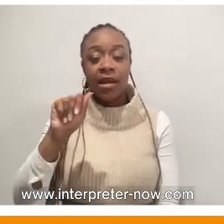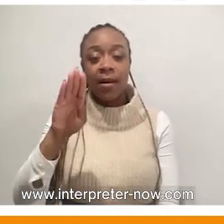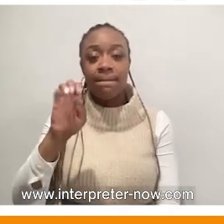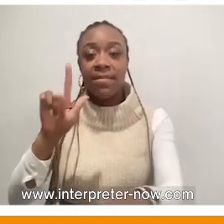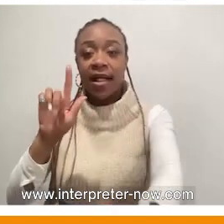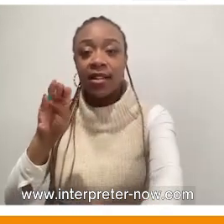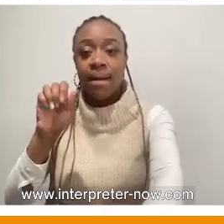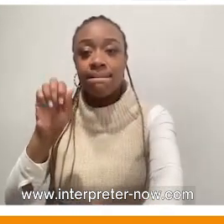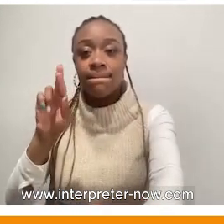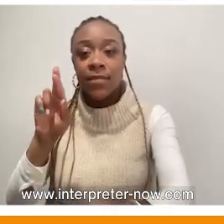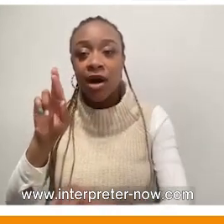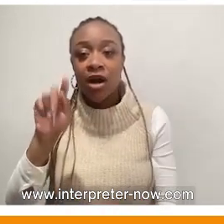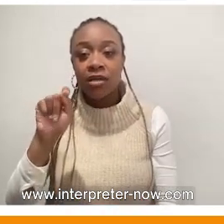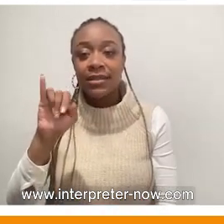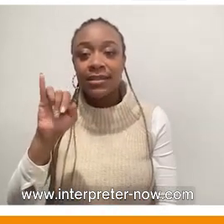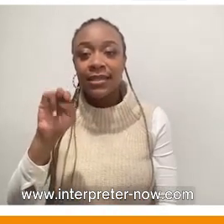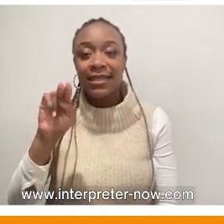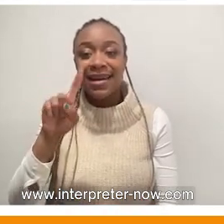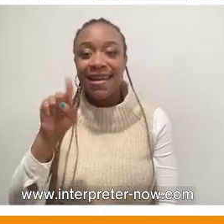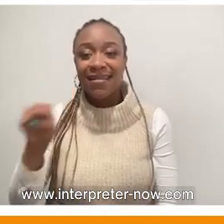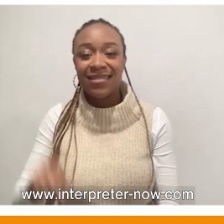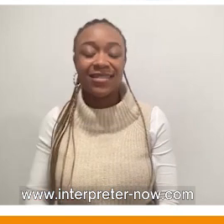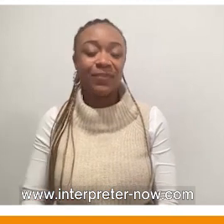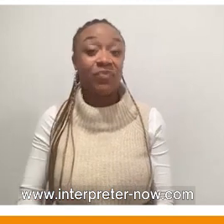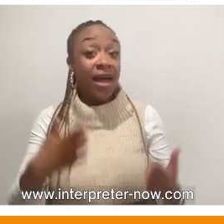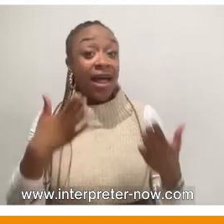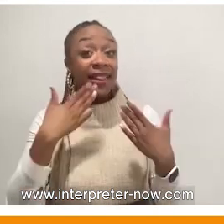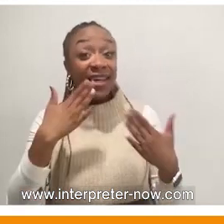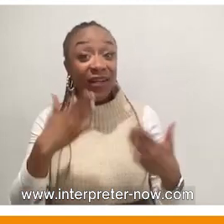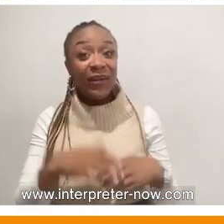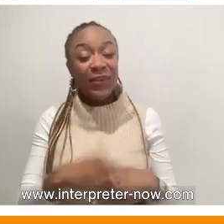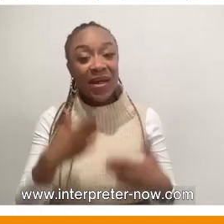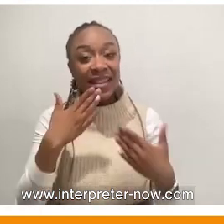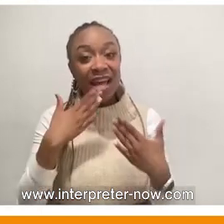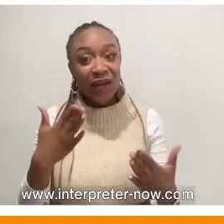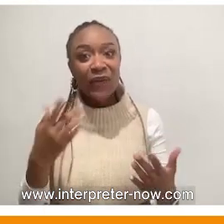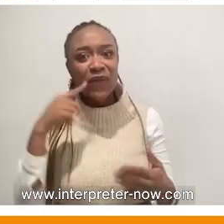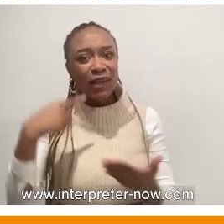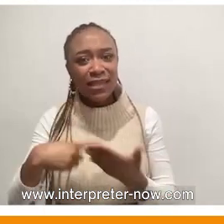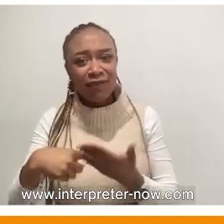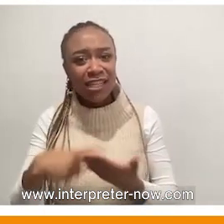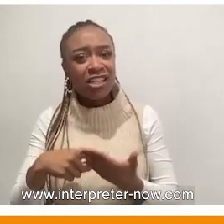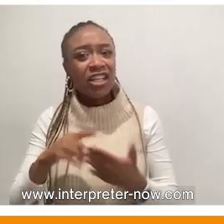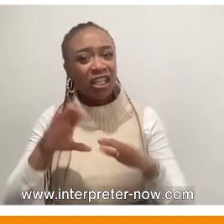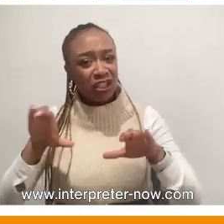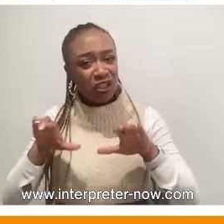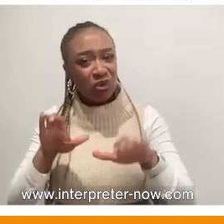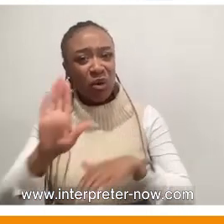Awesome, thank you! Thank you for this conversation, and for being you and doing the work that you do.